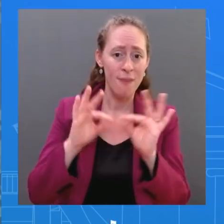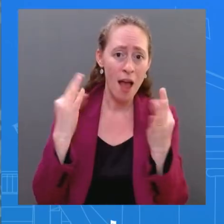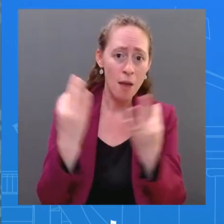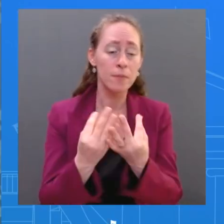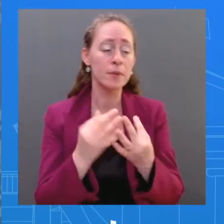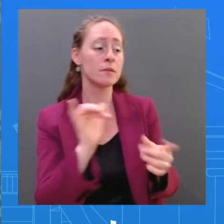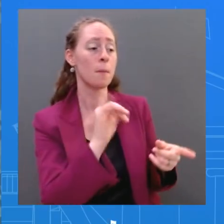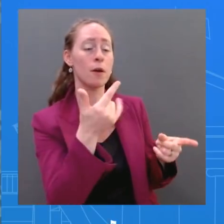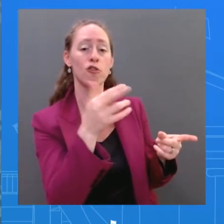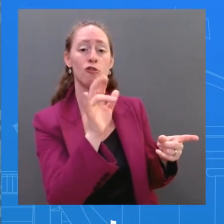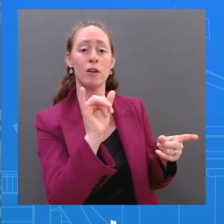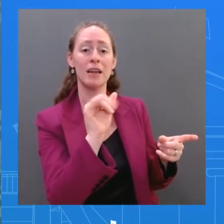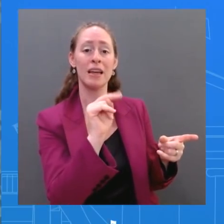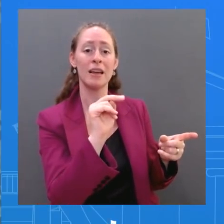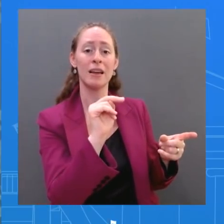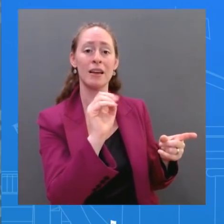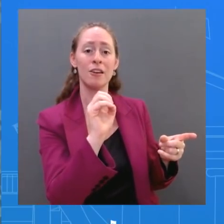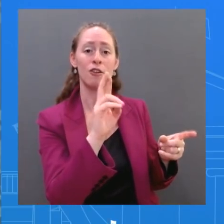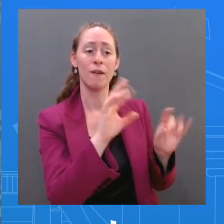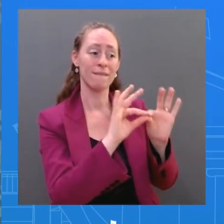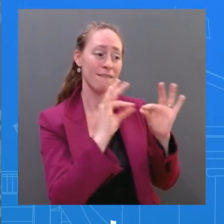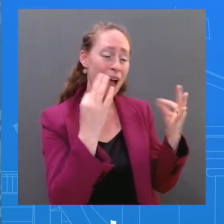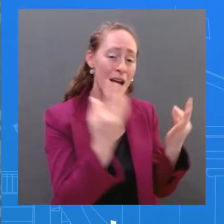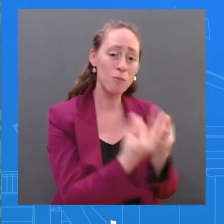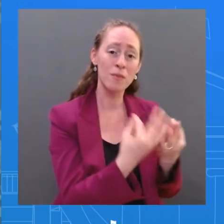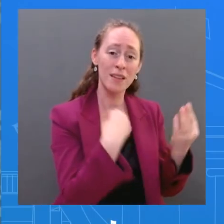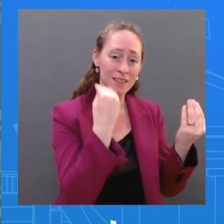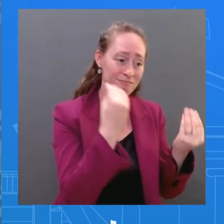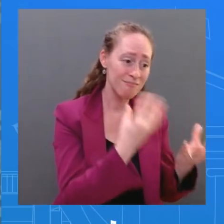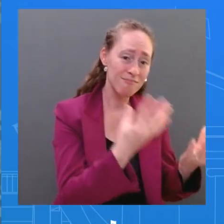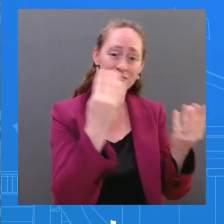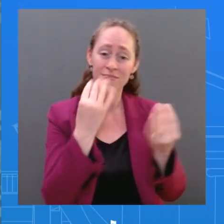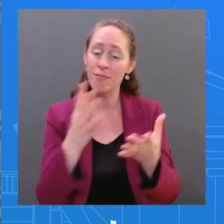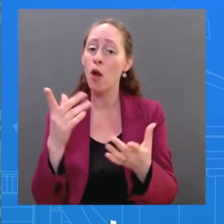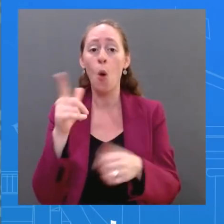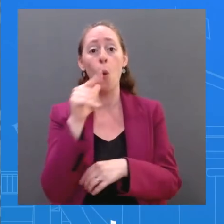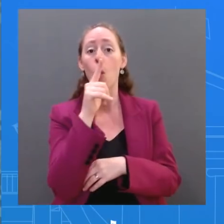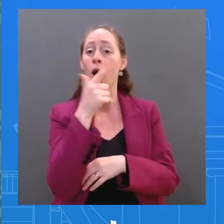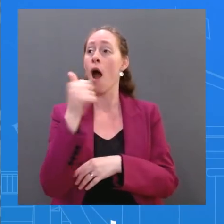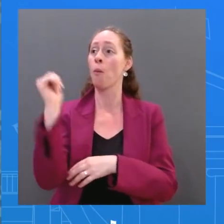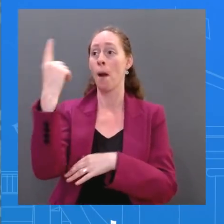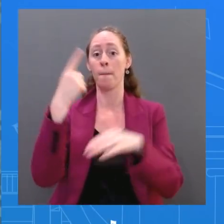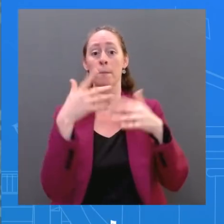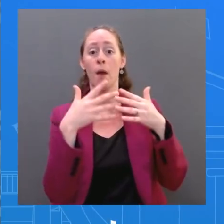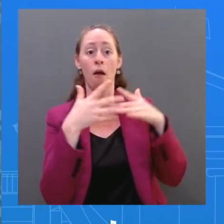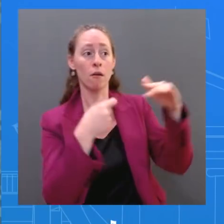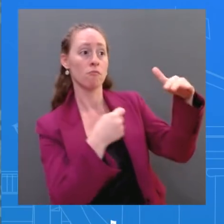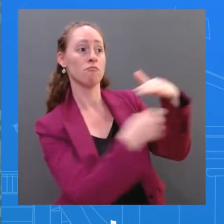U.S. nationals who are being detained, wrongfully detained, or held hostage abroad -- that this President is doing everything